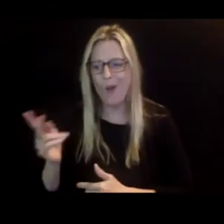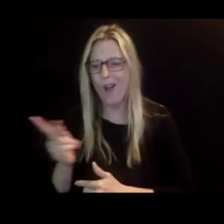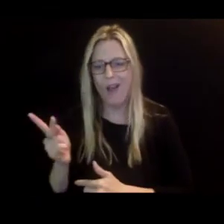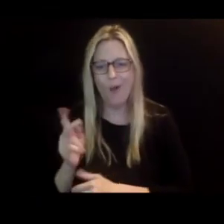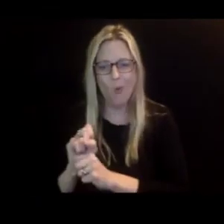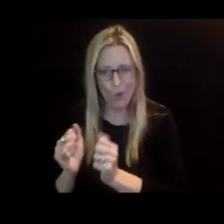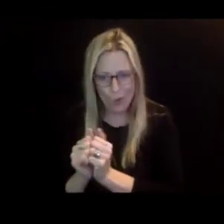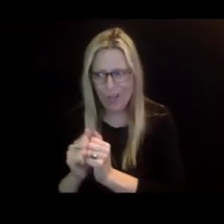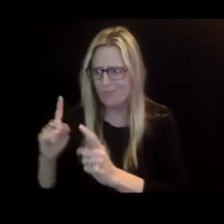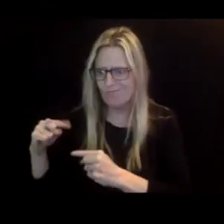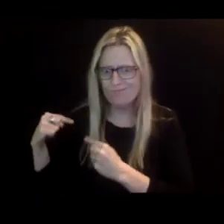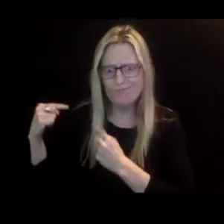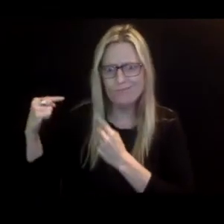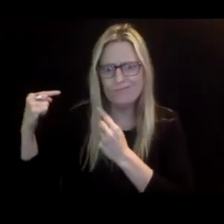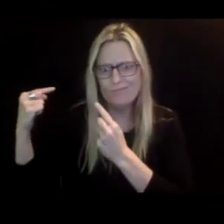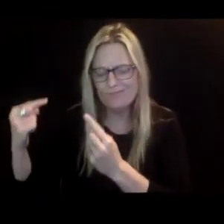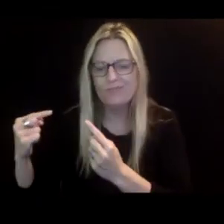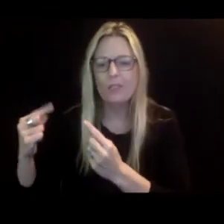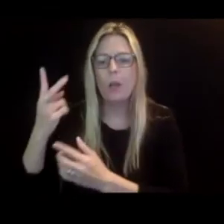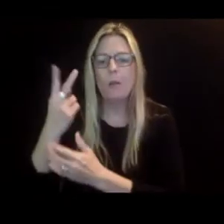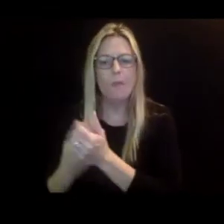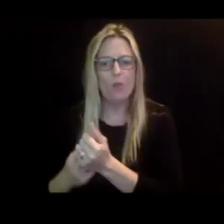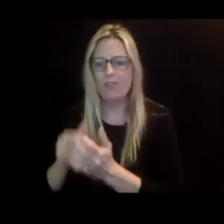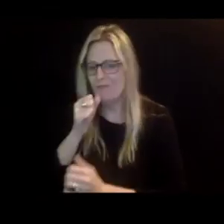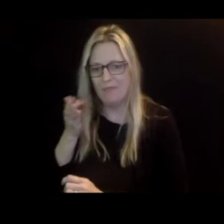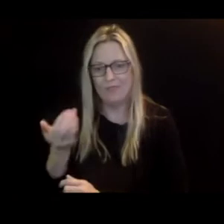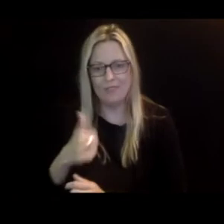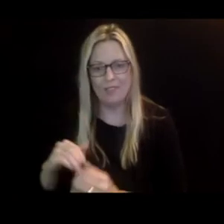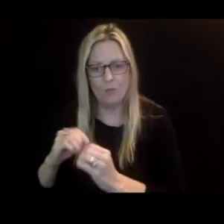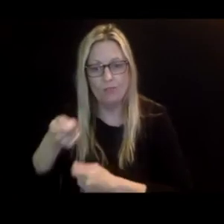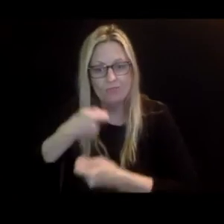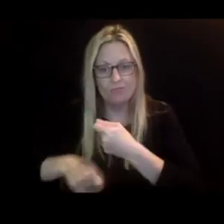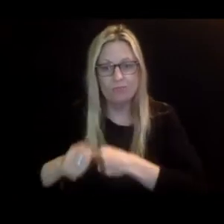closely with two individuals for a few years and both are no longer there. And the new